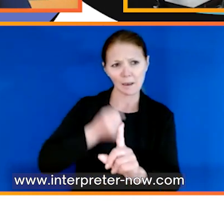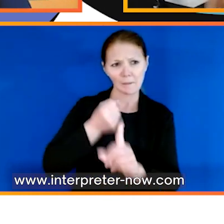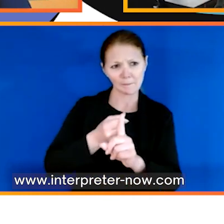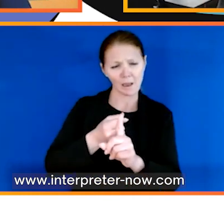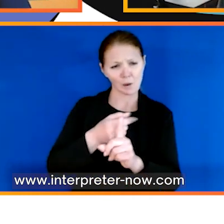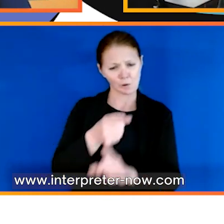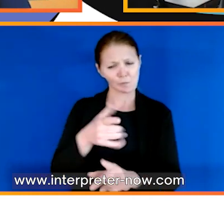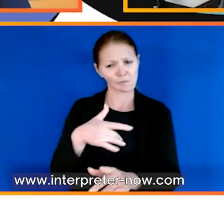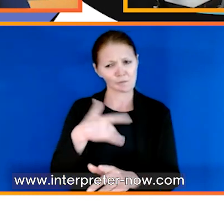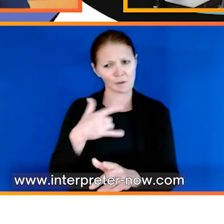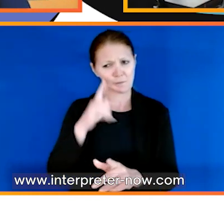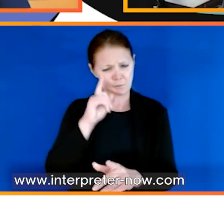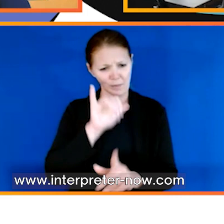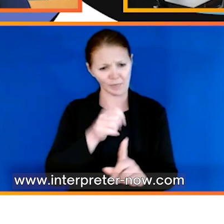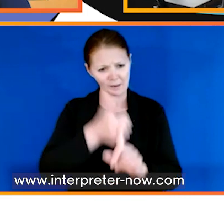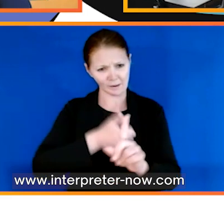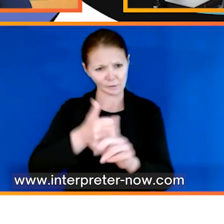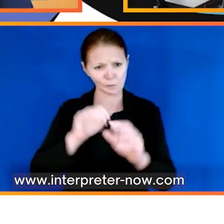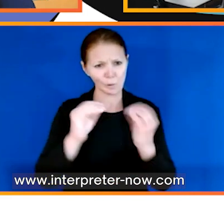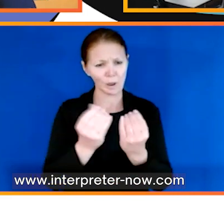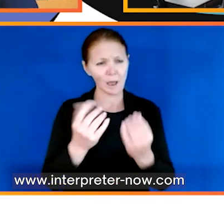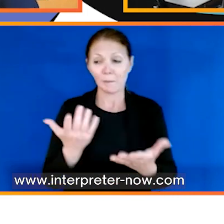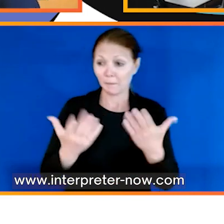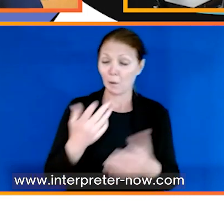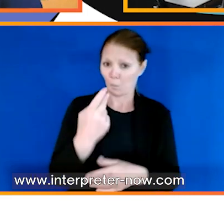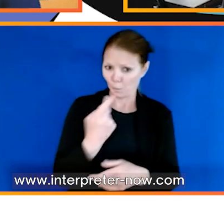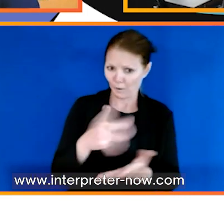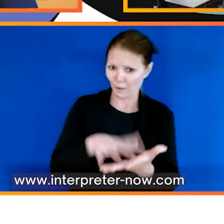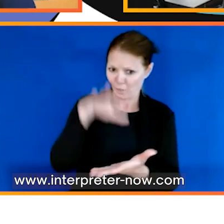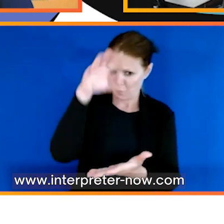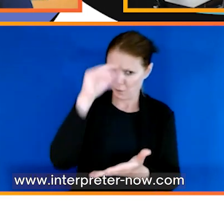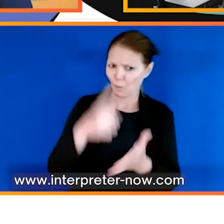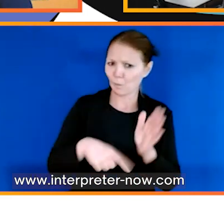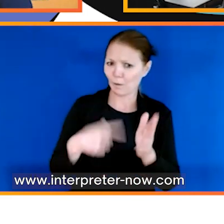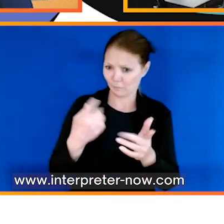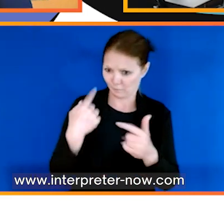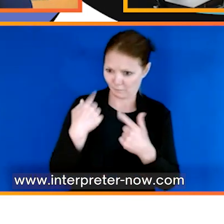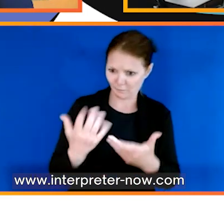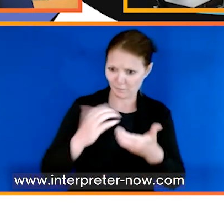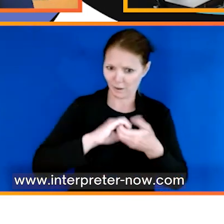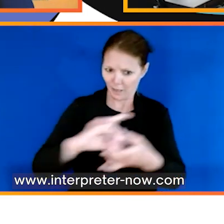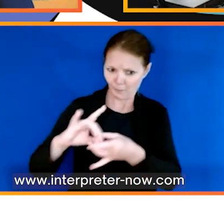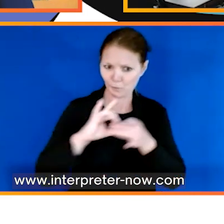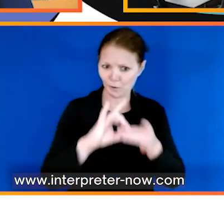did we learn from collaborating with those companies as well? Yeah.